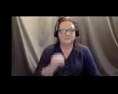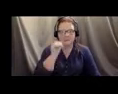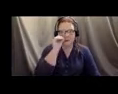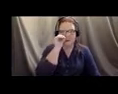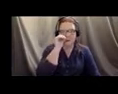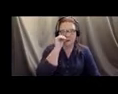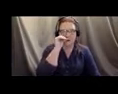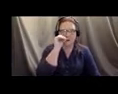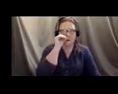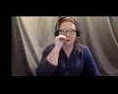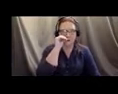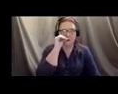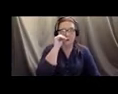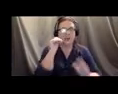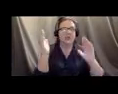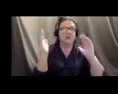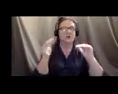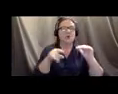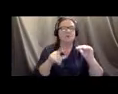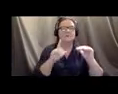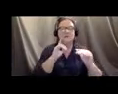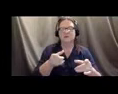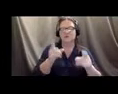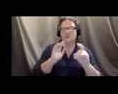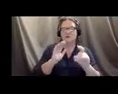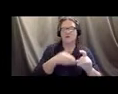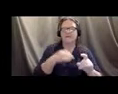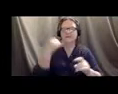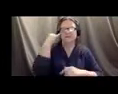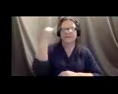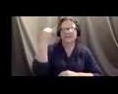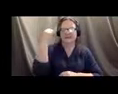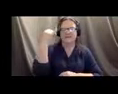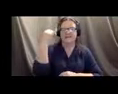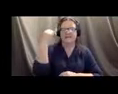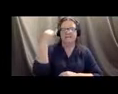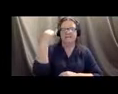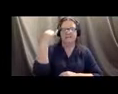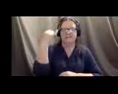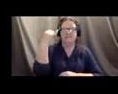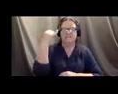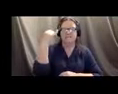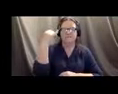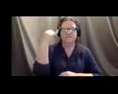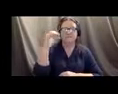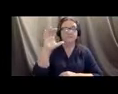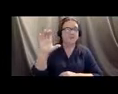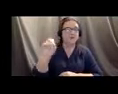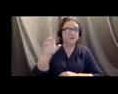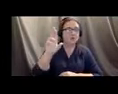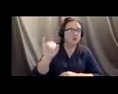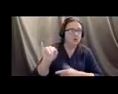And hopefully this will also give us a sense -- let me scroll back -- so Corey, you're